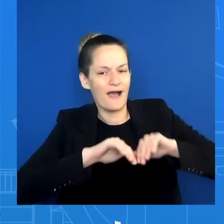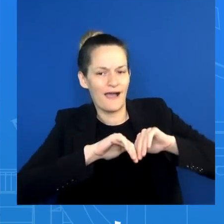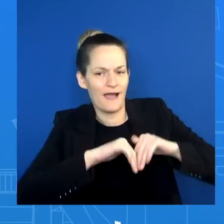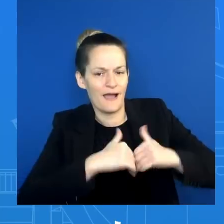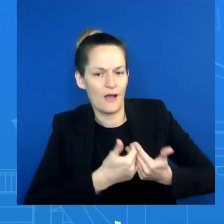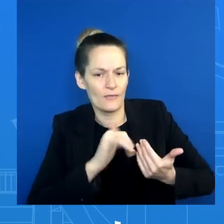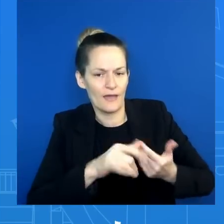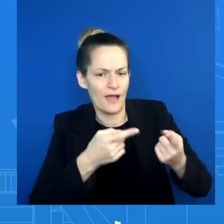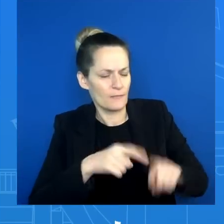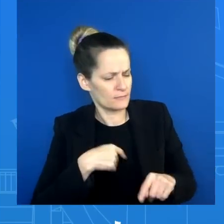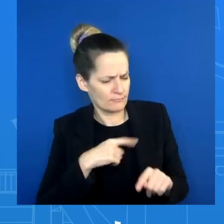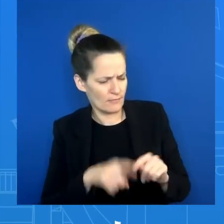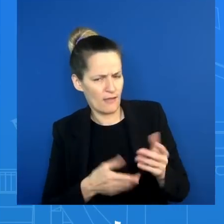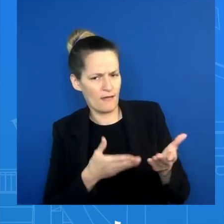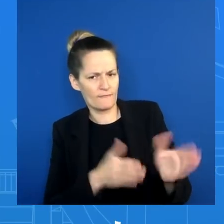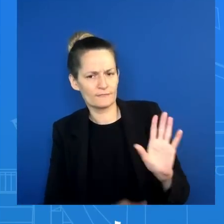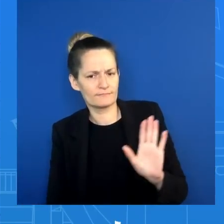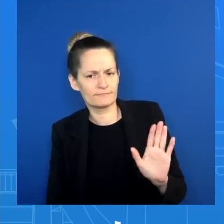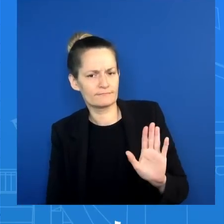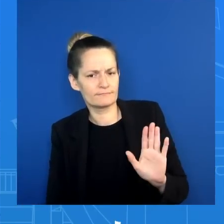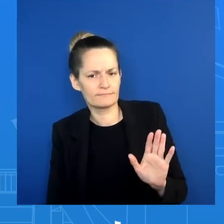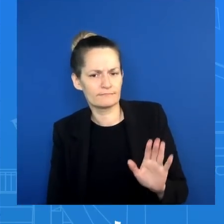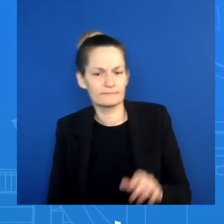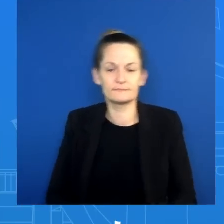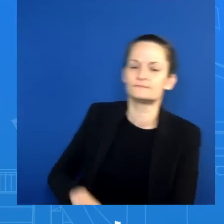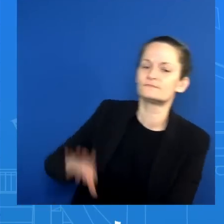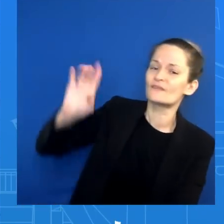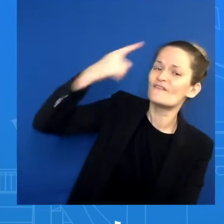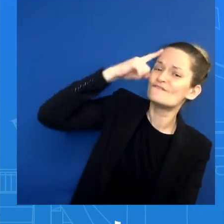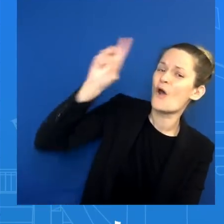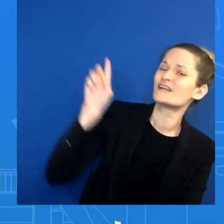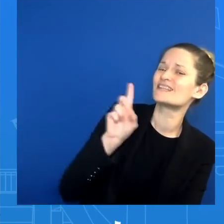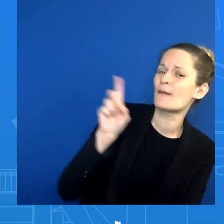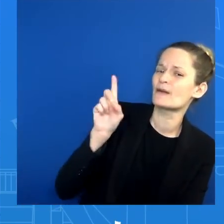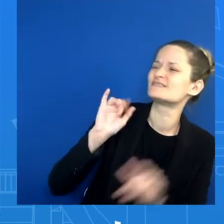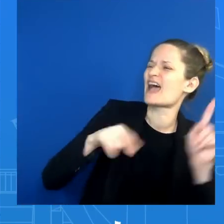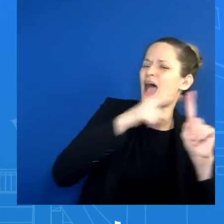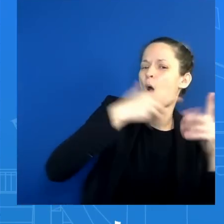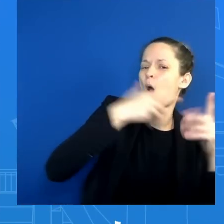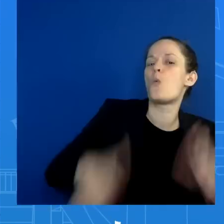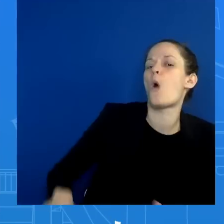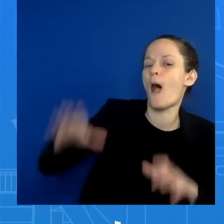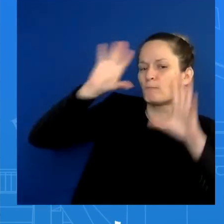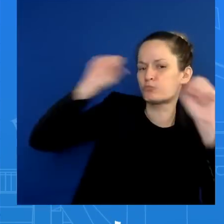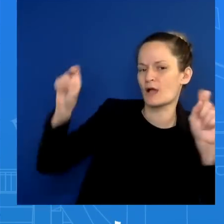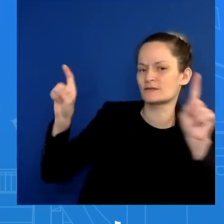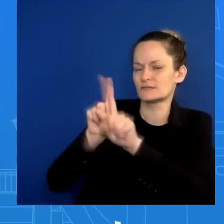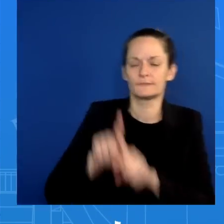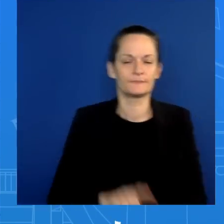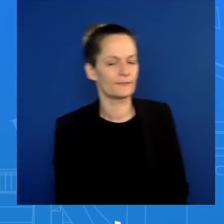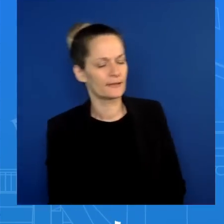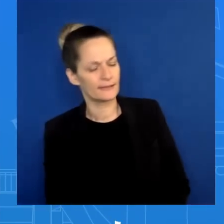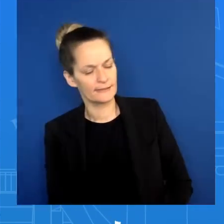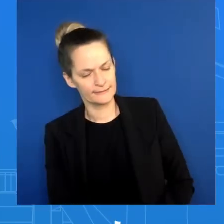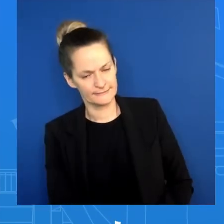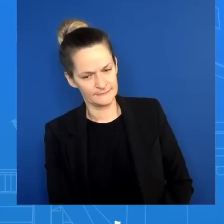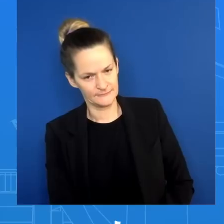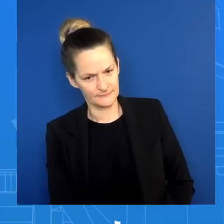who don't want him to be with them. Ms. Jean-Pierre: Again, we have something Democrats, especially the work that congressional Democrats have. The Press: Been to the president,